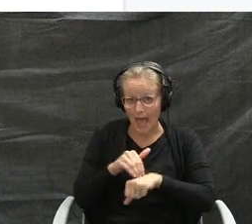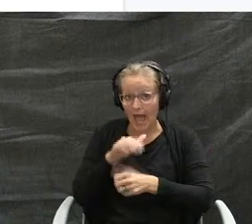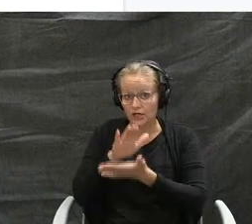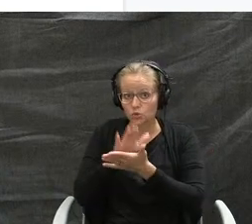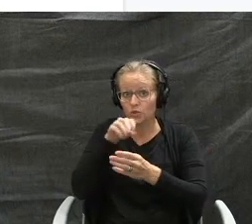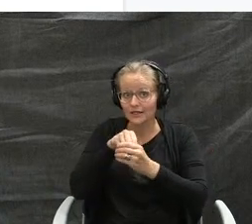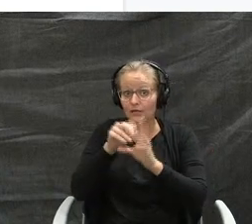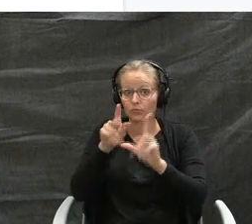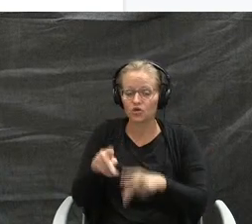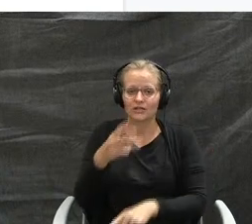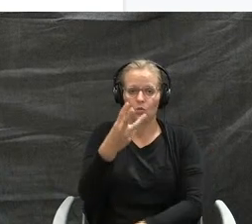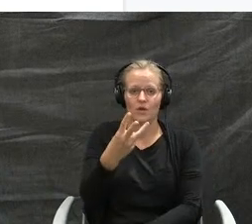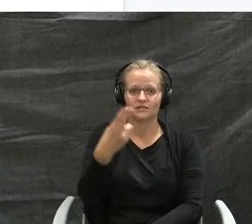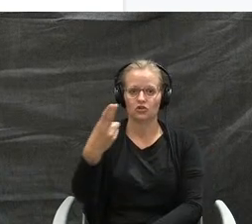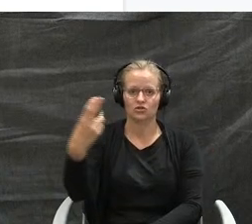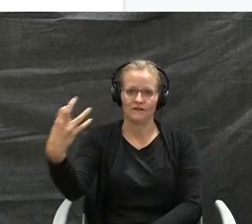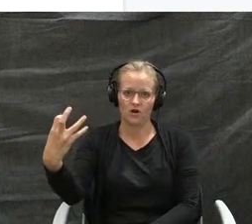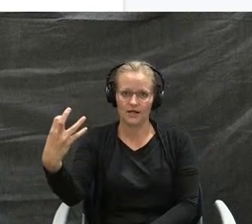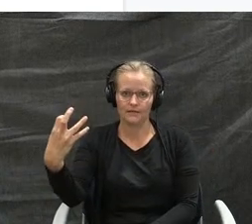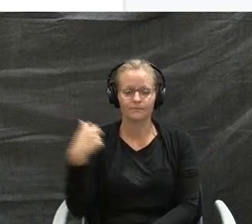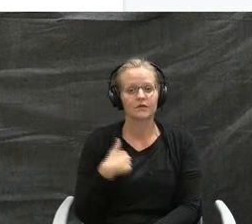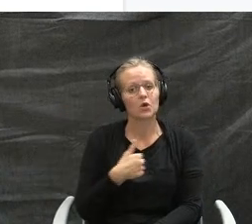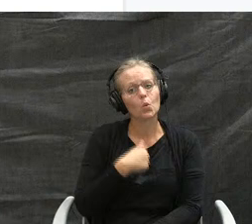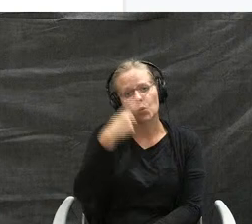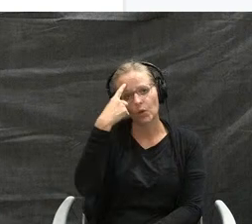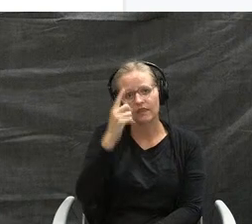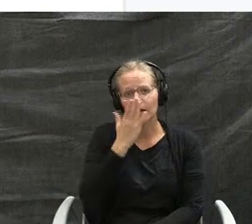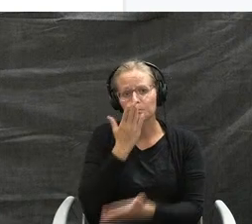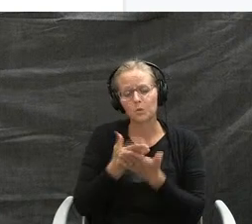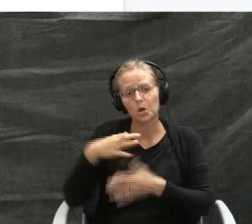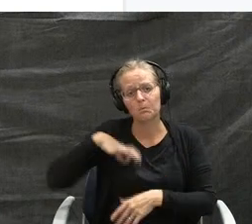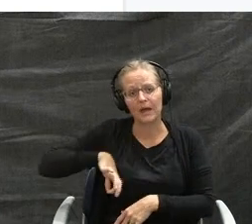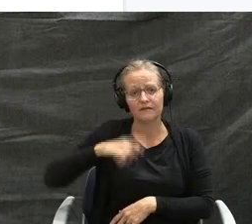Wednesday, Thursday and Friday, and we believe there were some